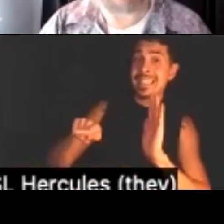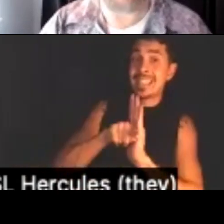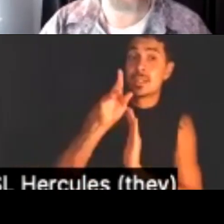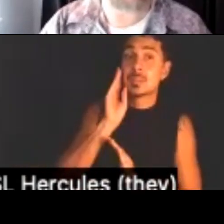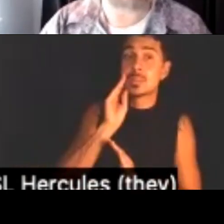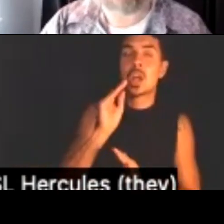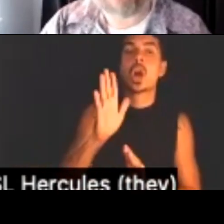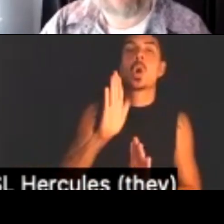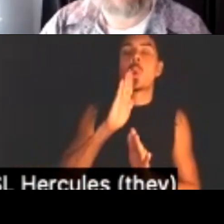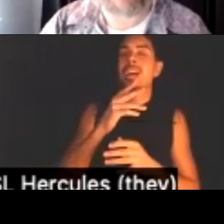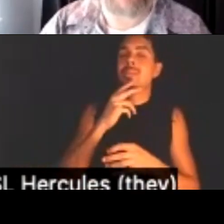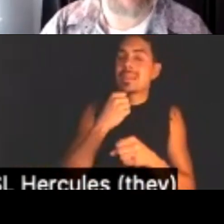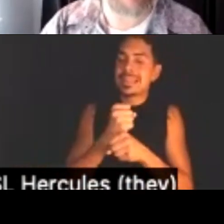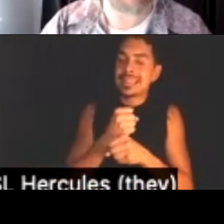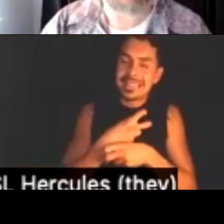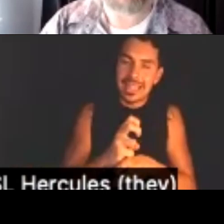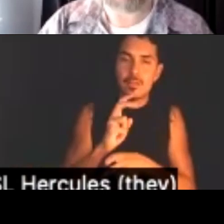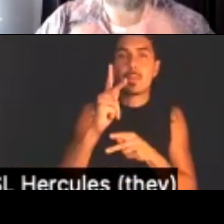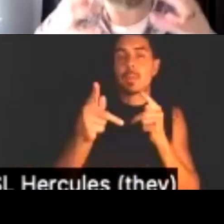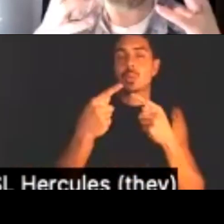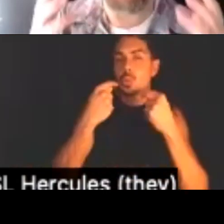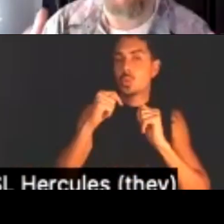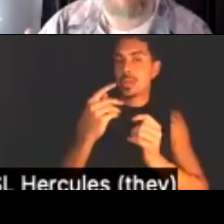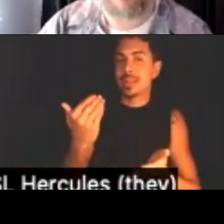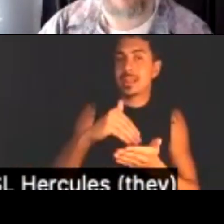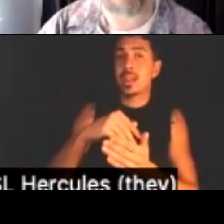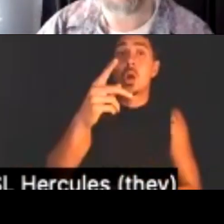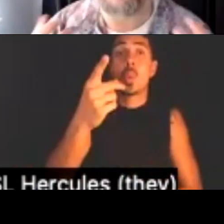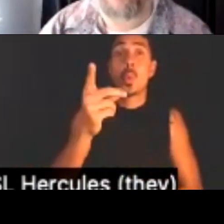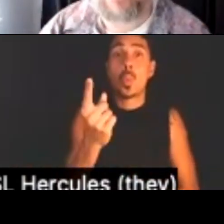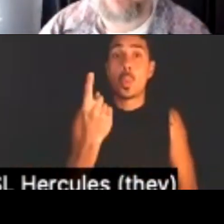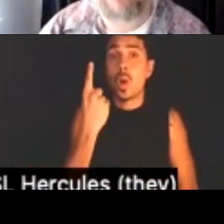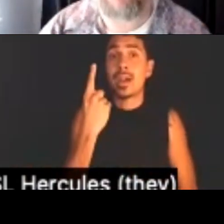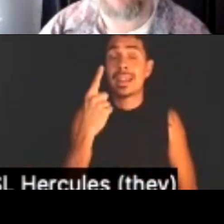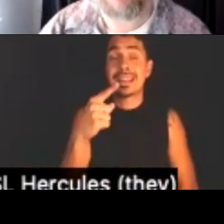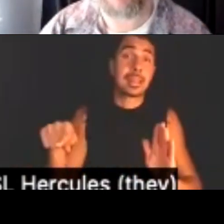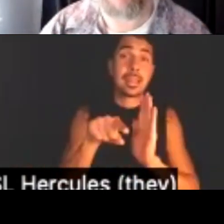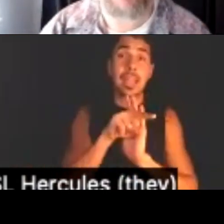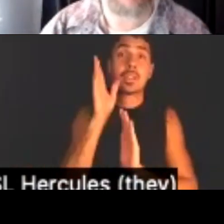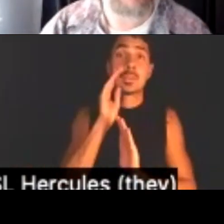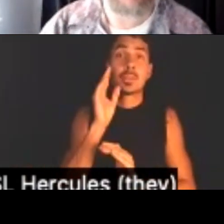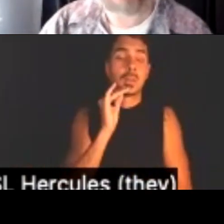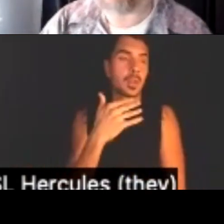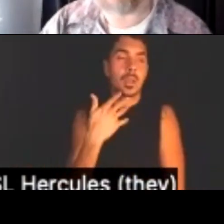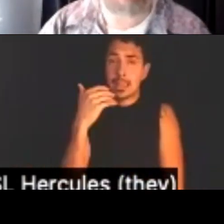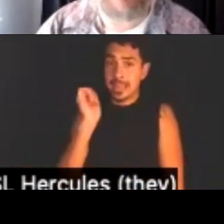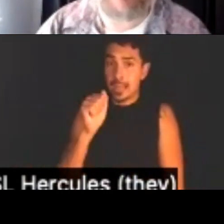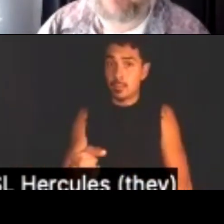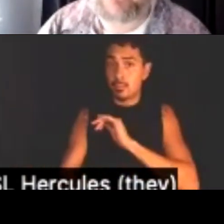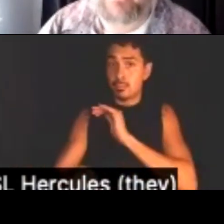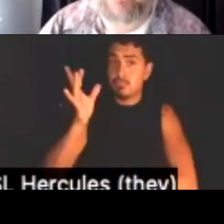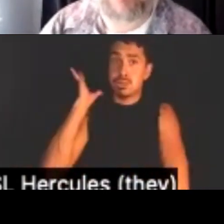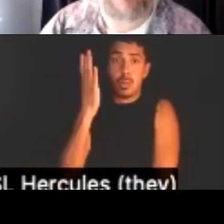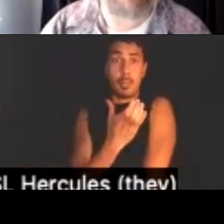So sometimes one negative experience is so big and so powerful to someone that they're not gonna try again